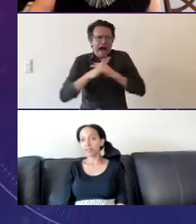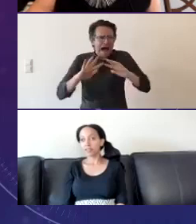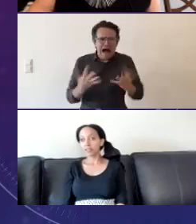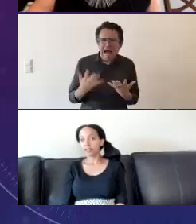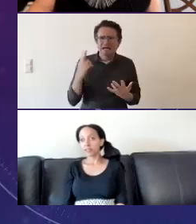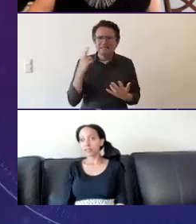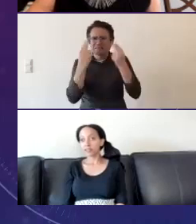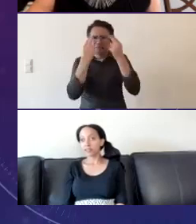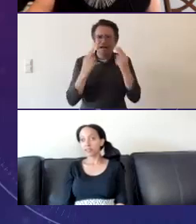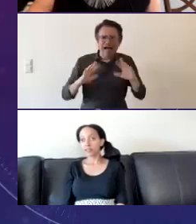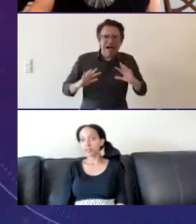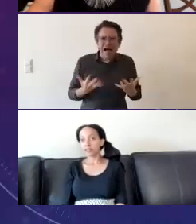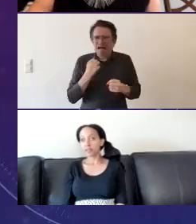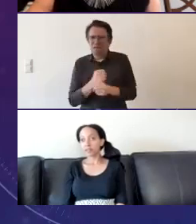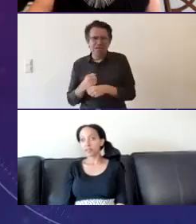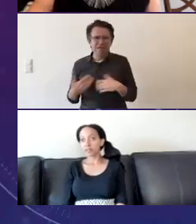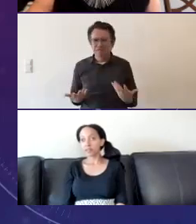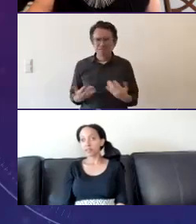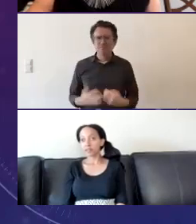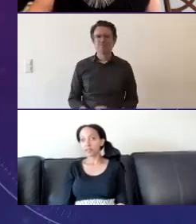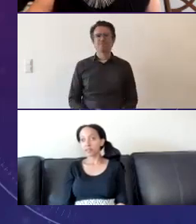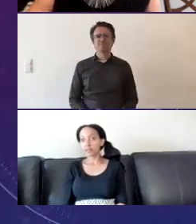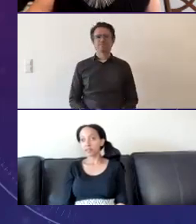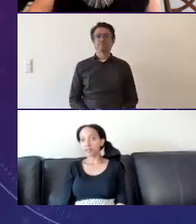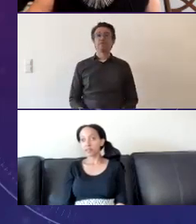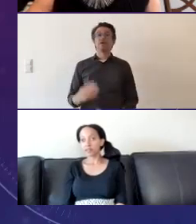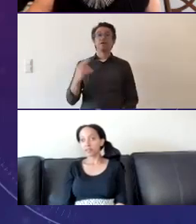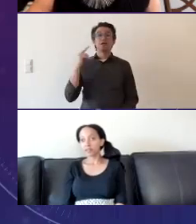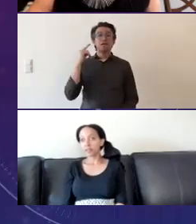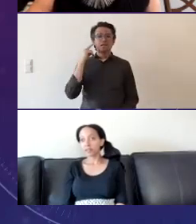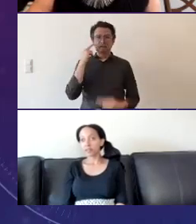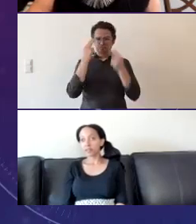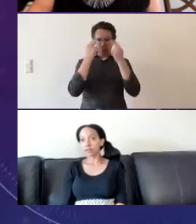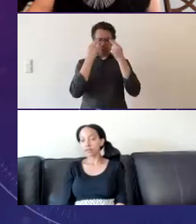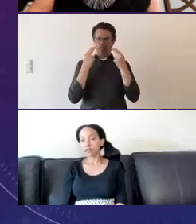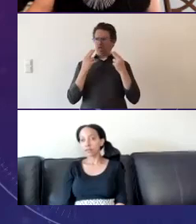spectrum it is about people somebody who is deaf as well as somebody who is blind